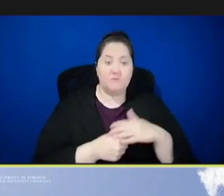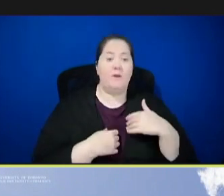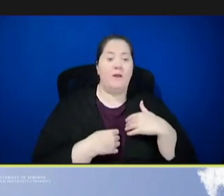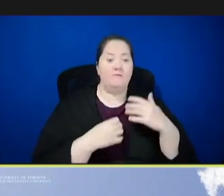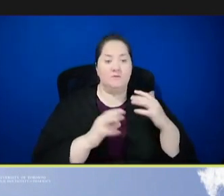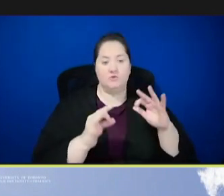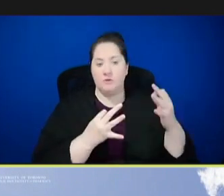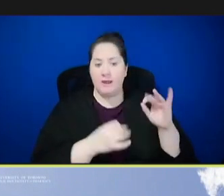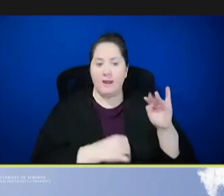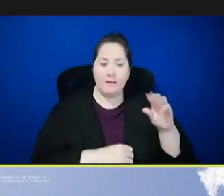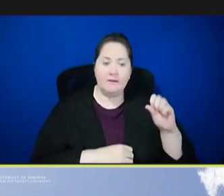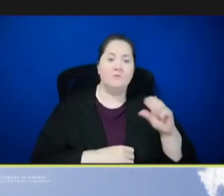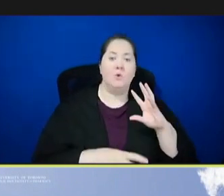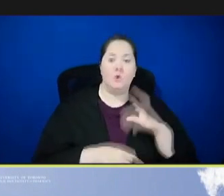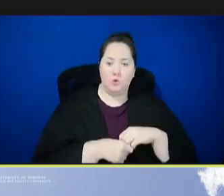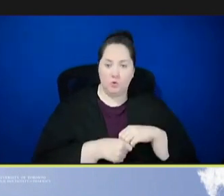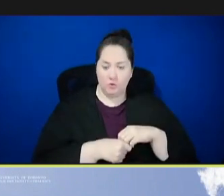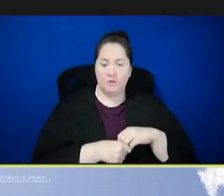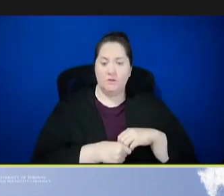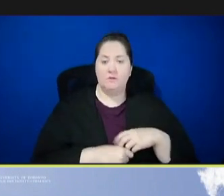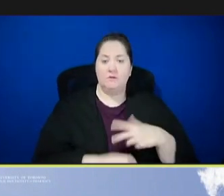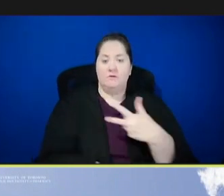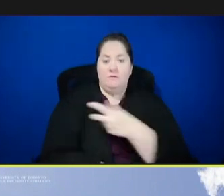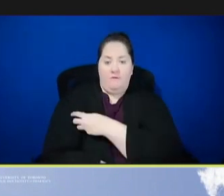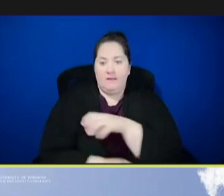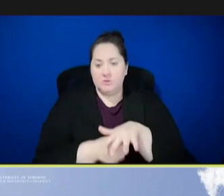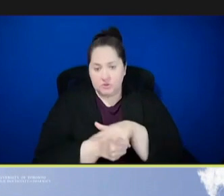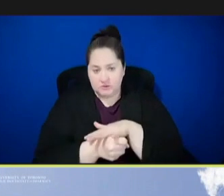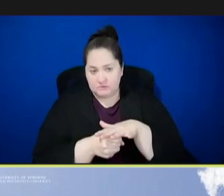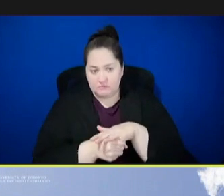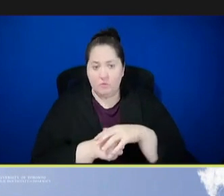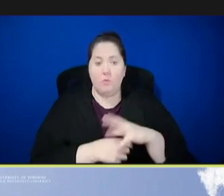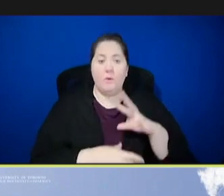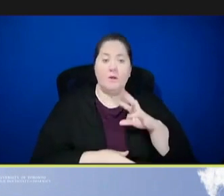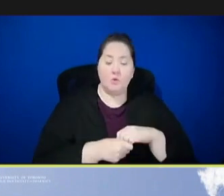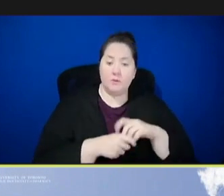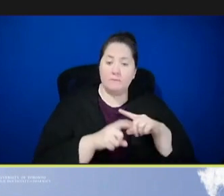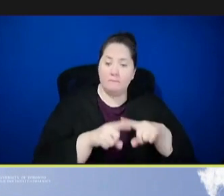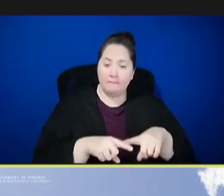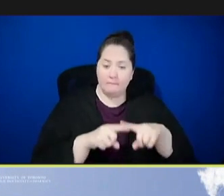that we also include in vaccination spaces, and what we include depends on what we can